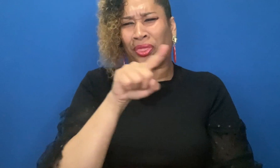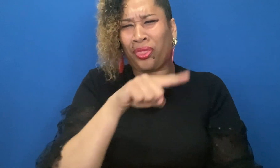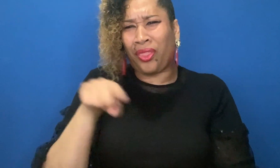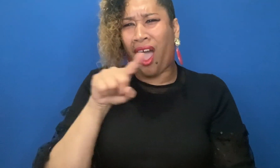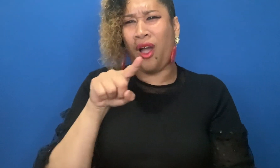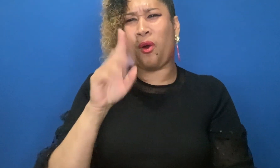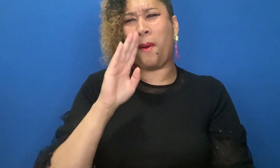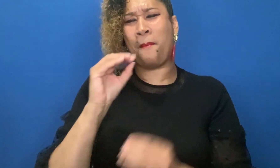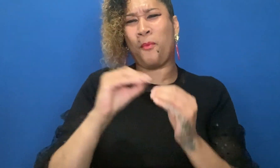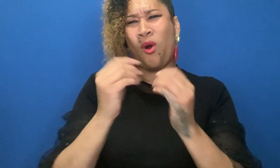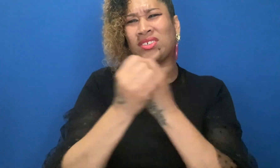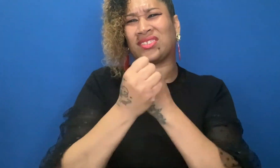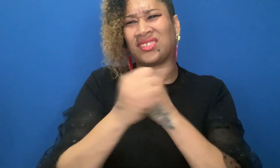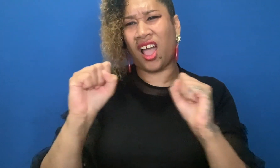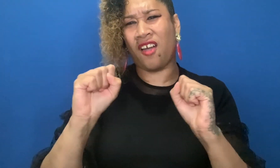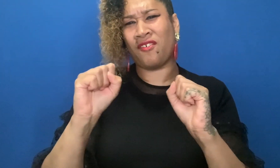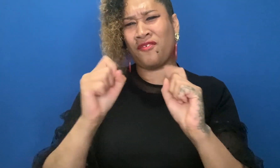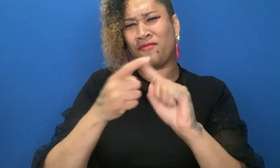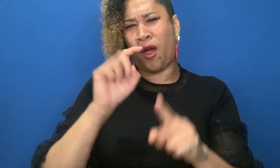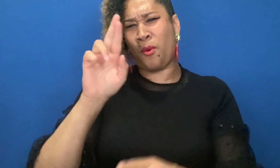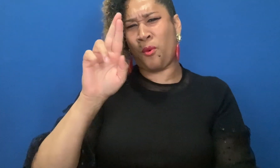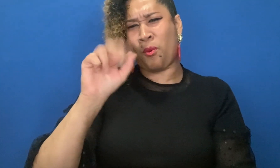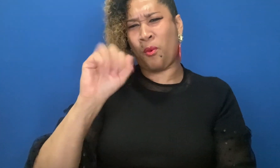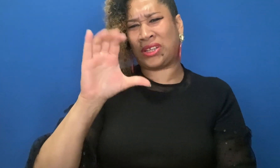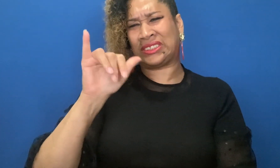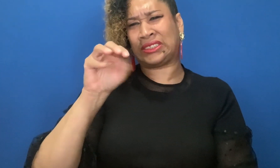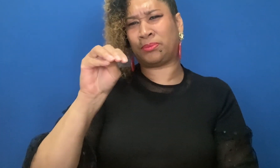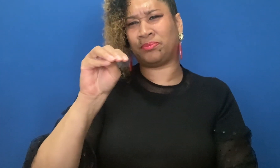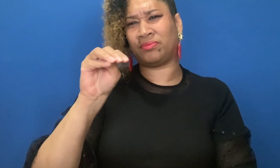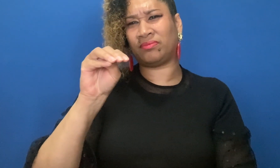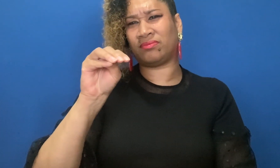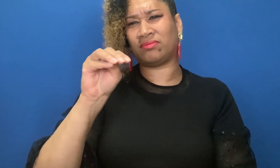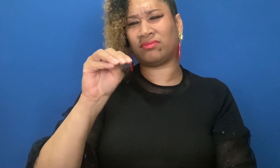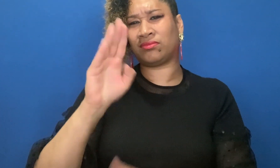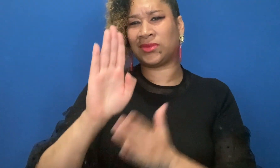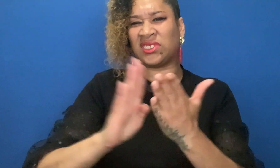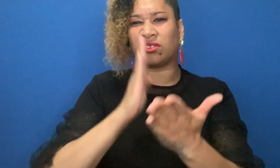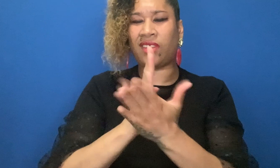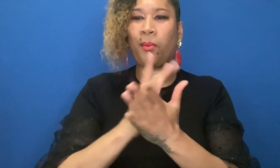where they will be safer from racism.